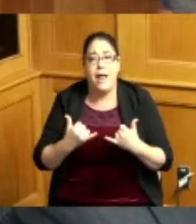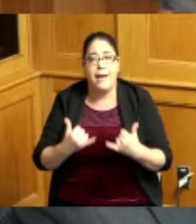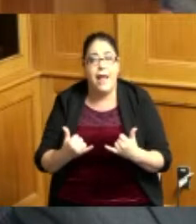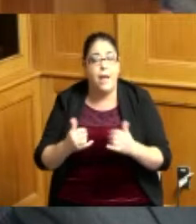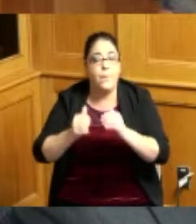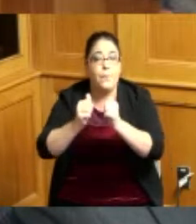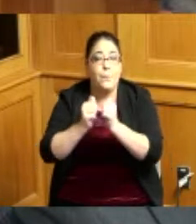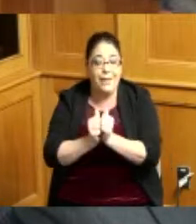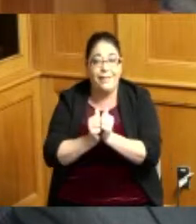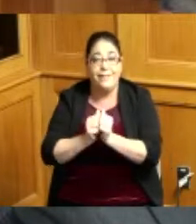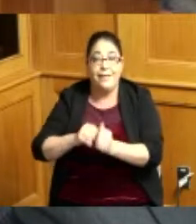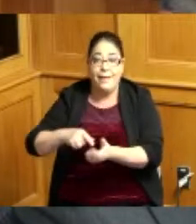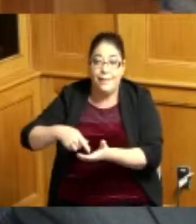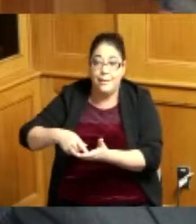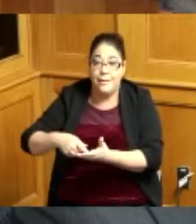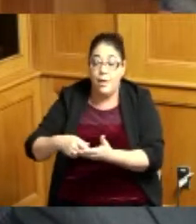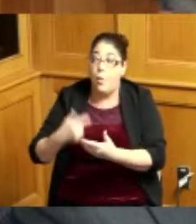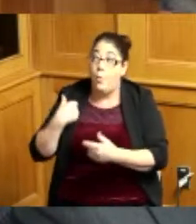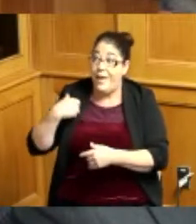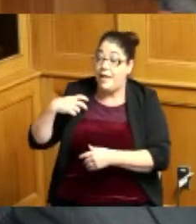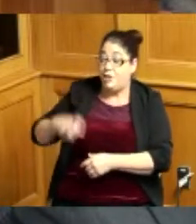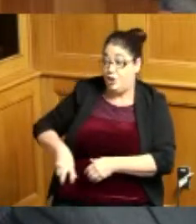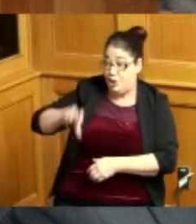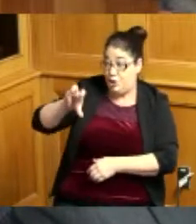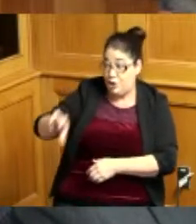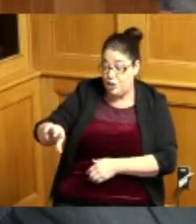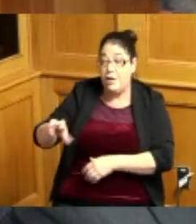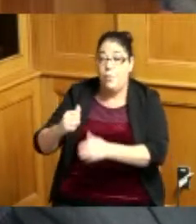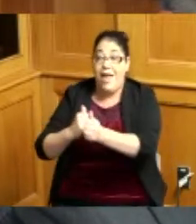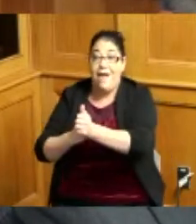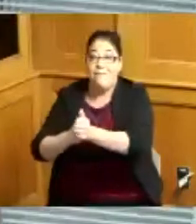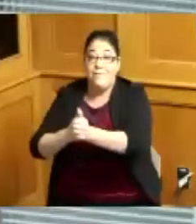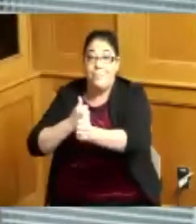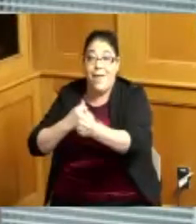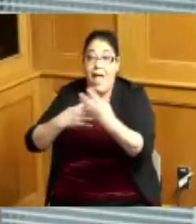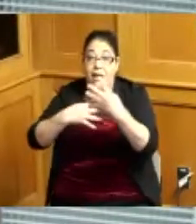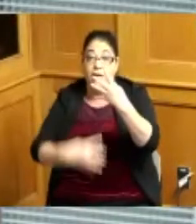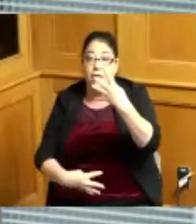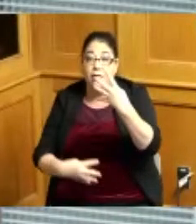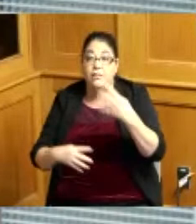money out the door and if we still have a backlog do you know yeah we do have a slight backlog we're